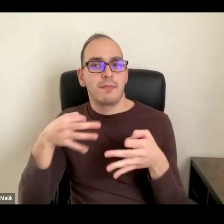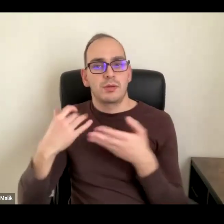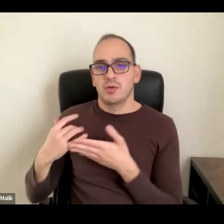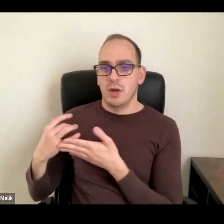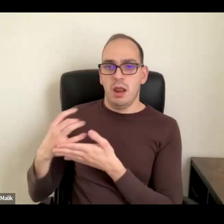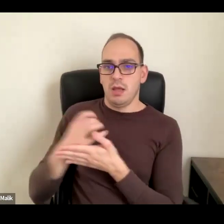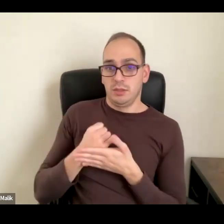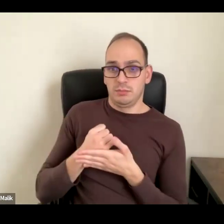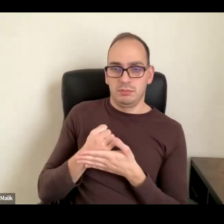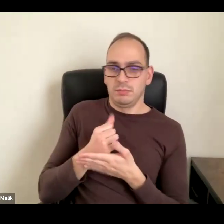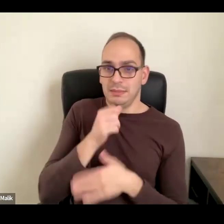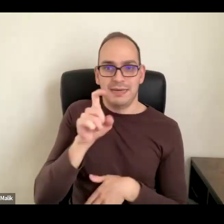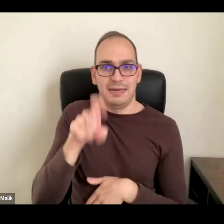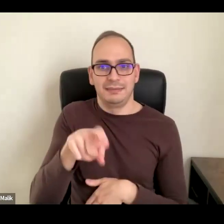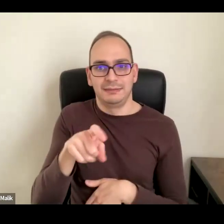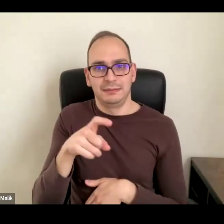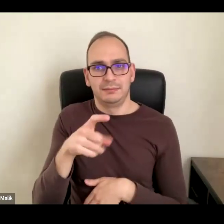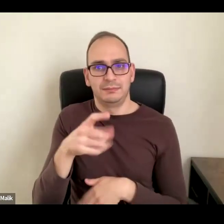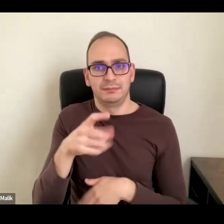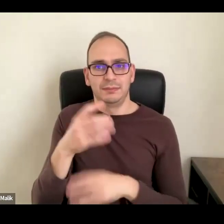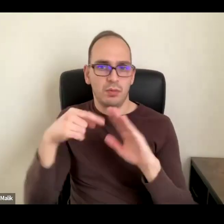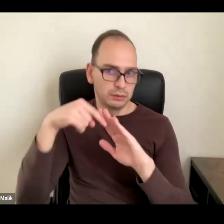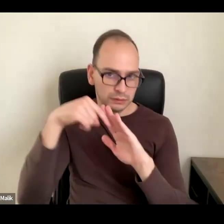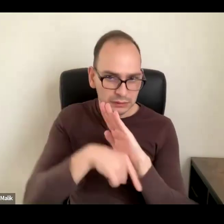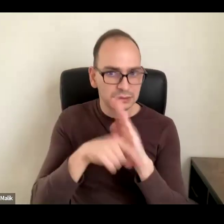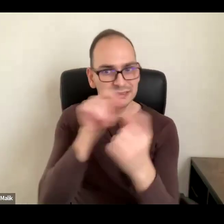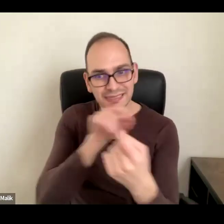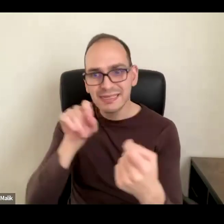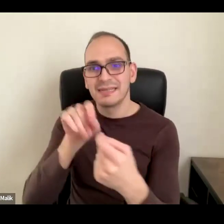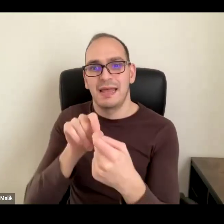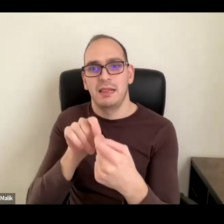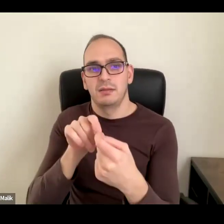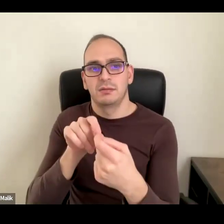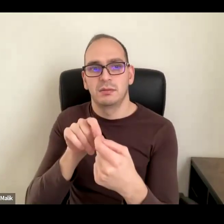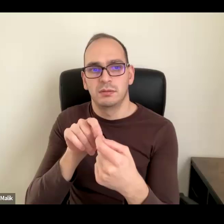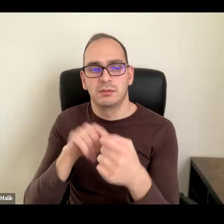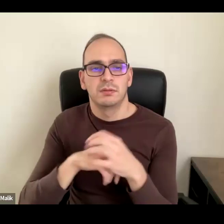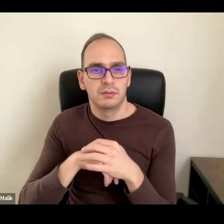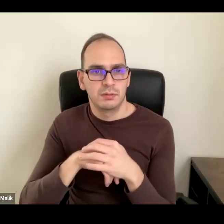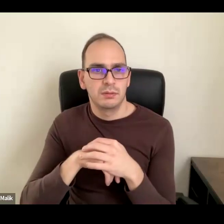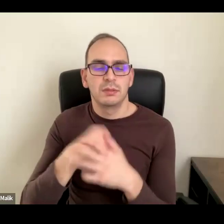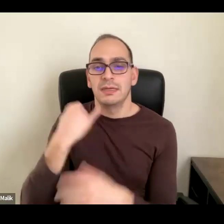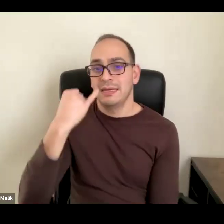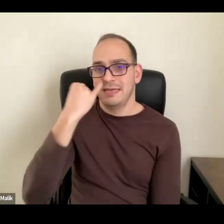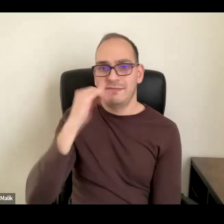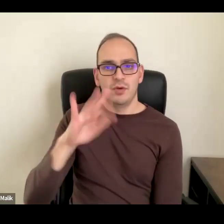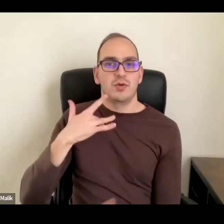It does not need to be more concrete or more detailed. If your concern is that you have an